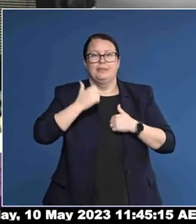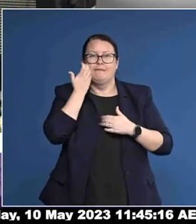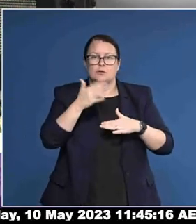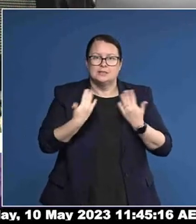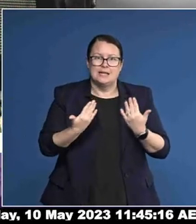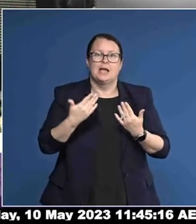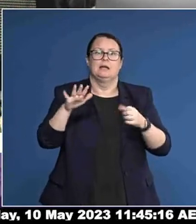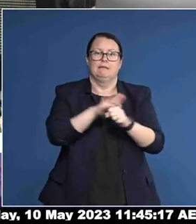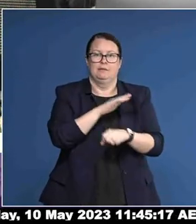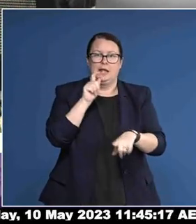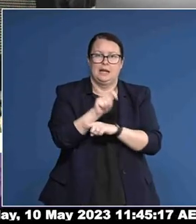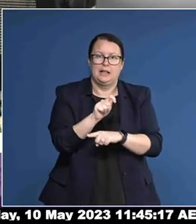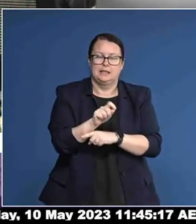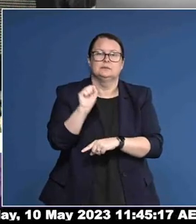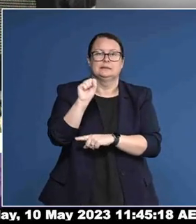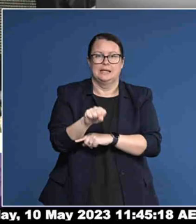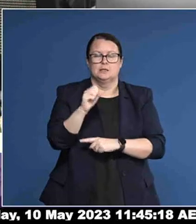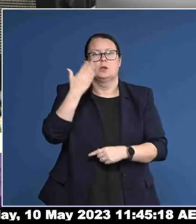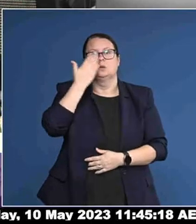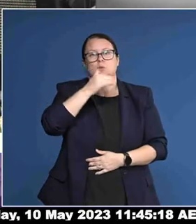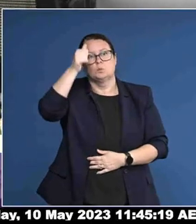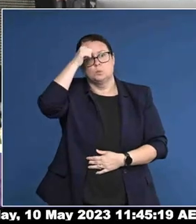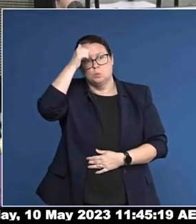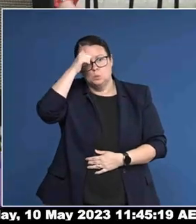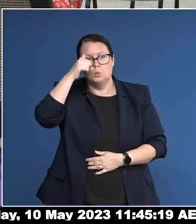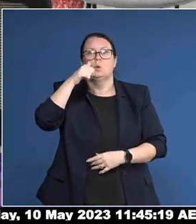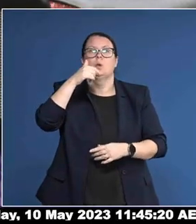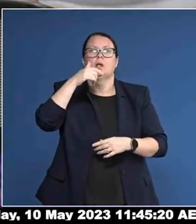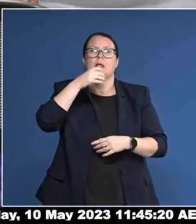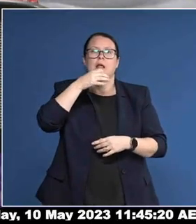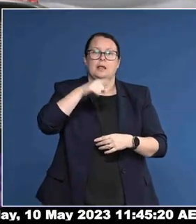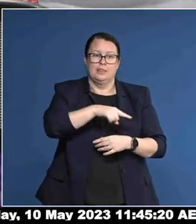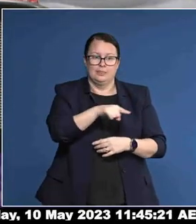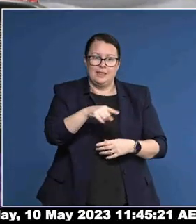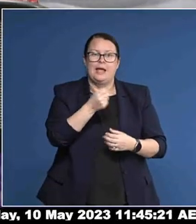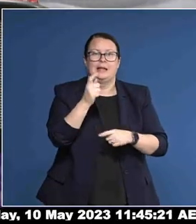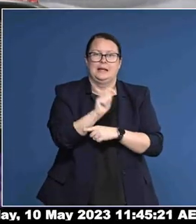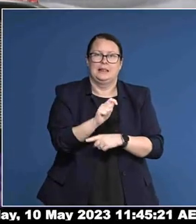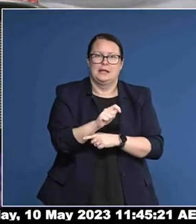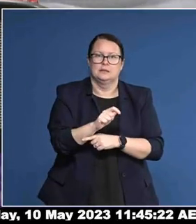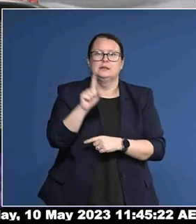'Yes.' 'So, the school knew that those boys were subject to neglect?' And you answered: 'And if I recall correctly ...'